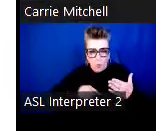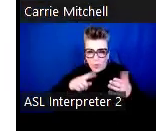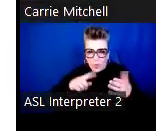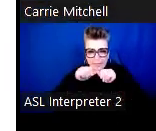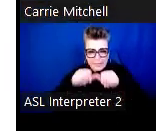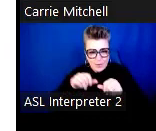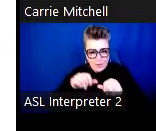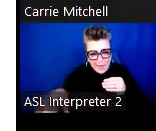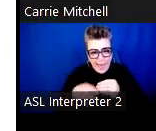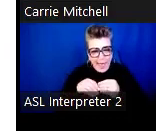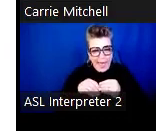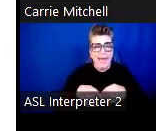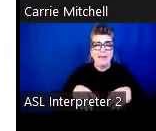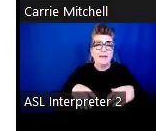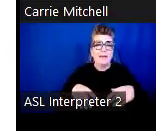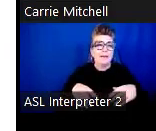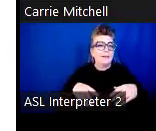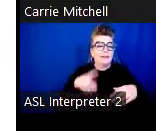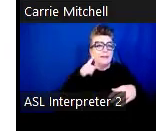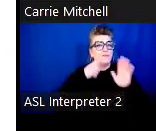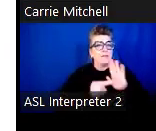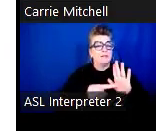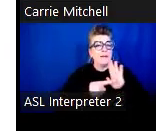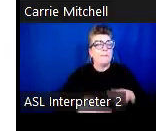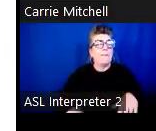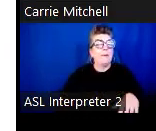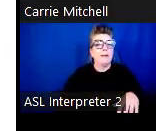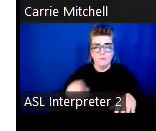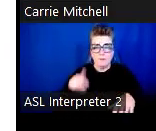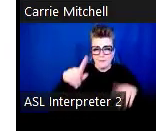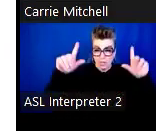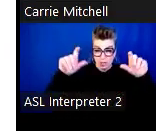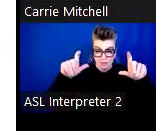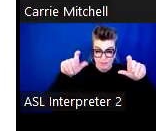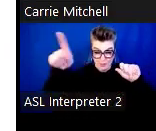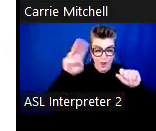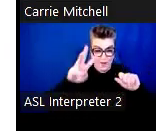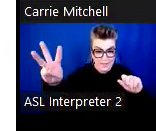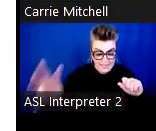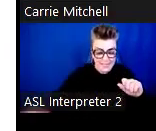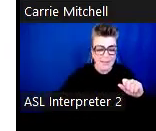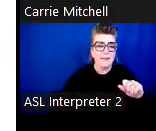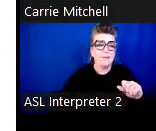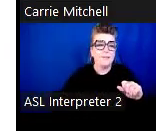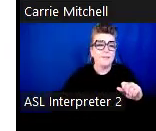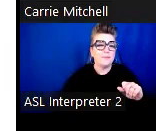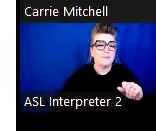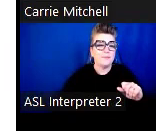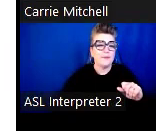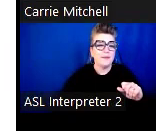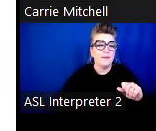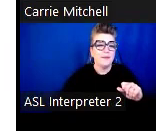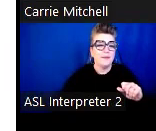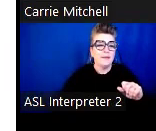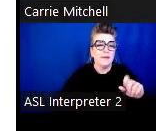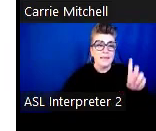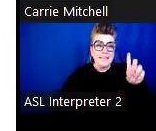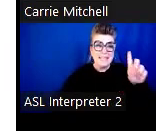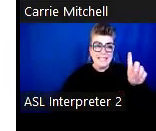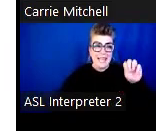So for example, you know, we've got this whole- this is a screenshot of the site, we've got a whole section on the data management and sharing policy.